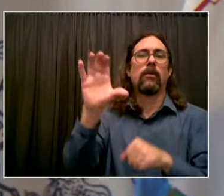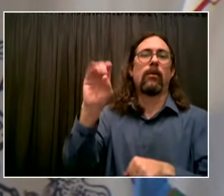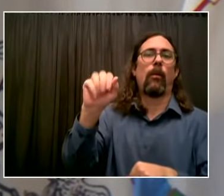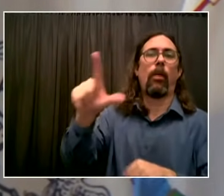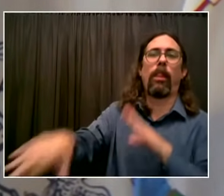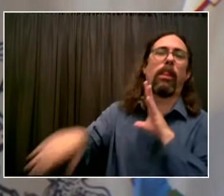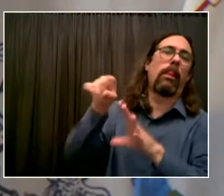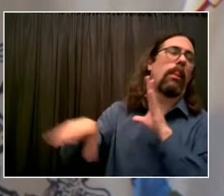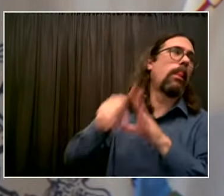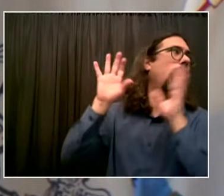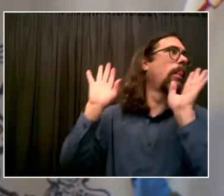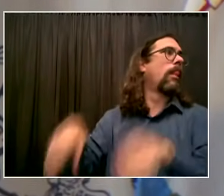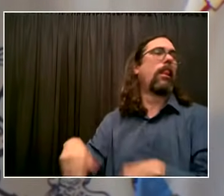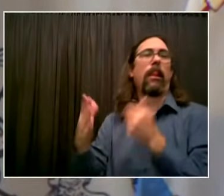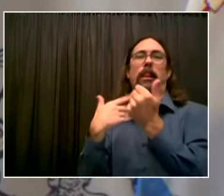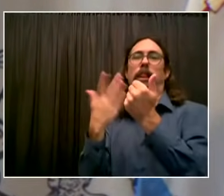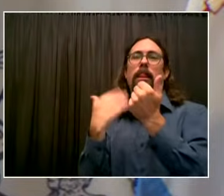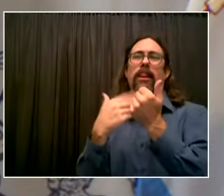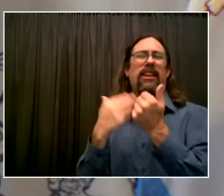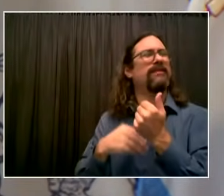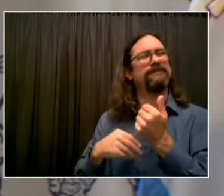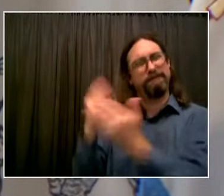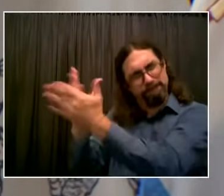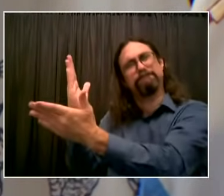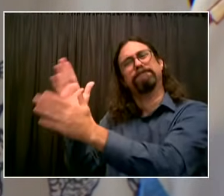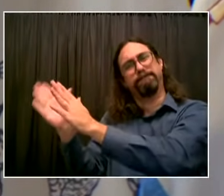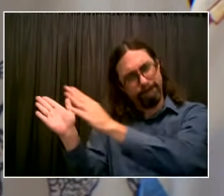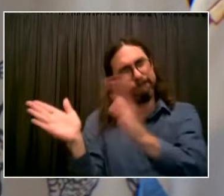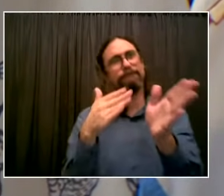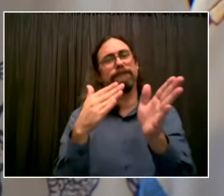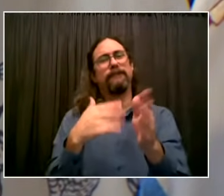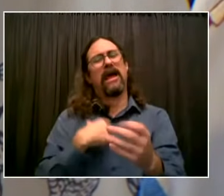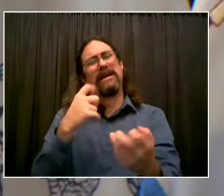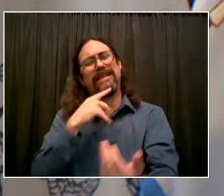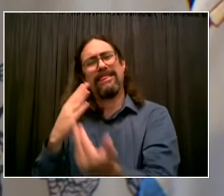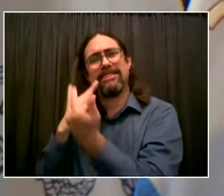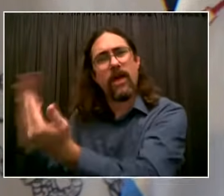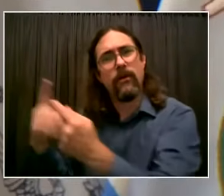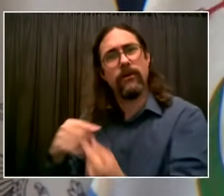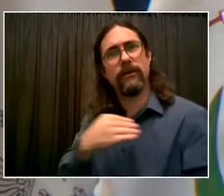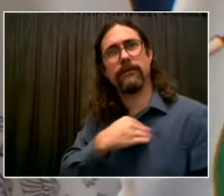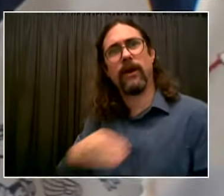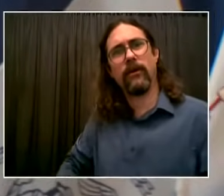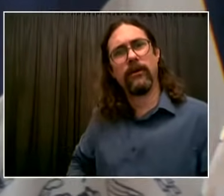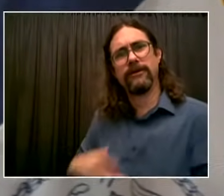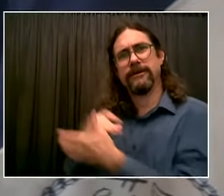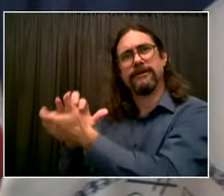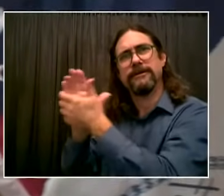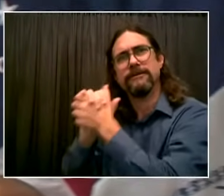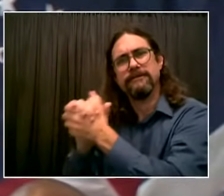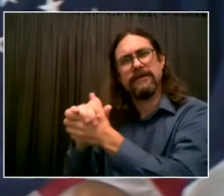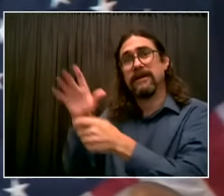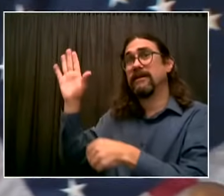CHARGING STATIONS ARE A BIG PRTA OF THAT IN VEHICLES. SO THANK YOU AND CONGRATULATIONS, MR. MAYOR, AND NEW YORK CITY IS TRULY LEADING THE WAY.